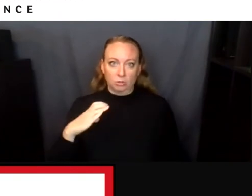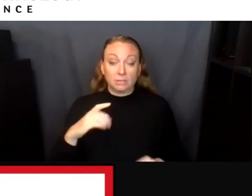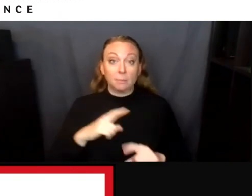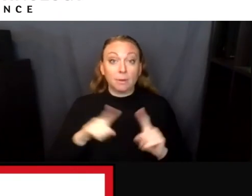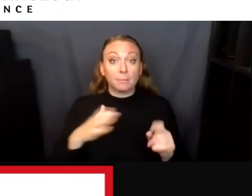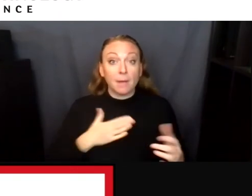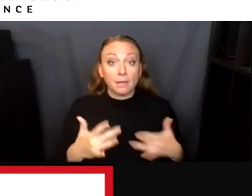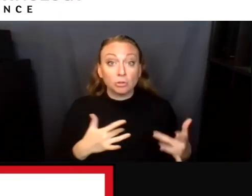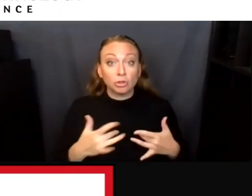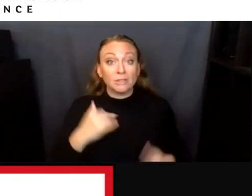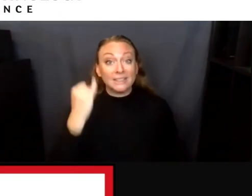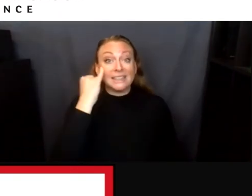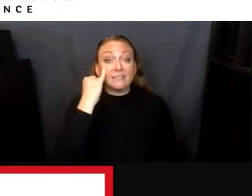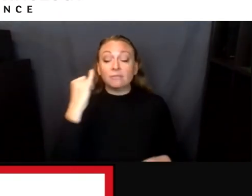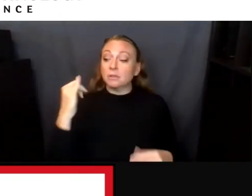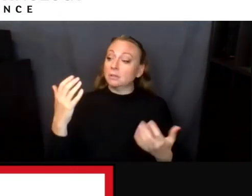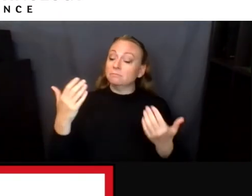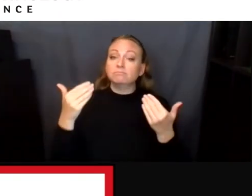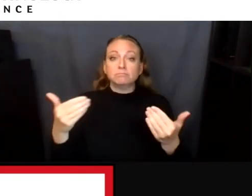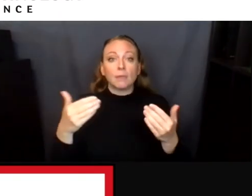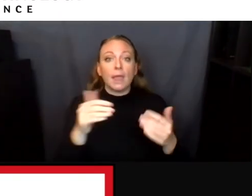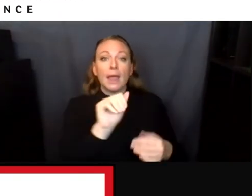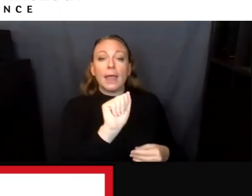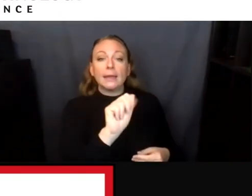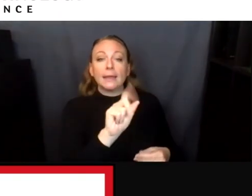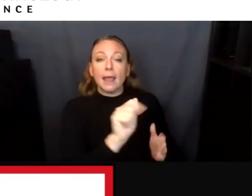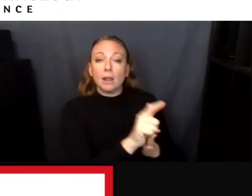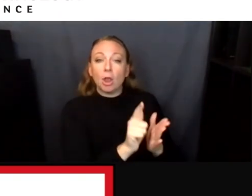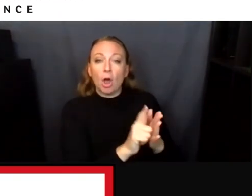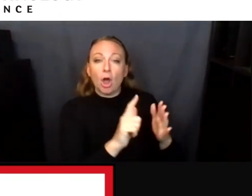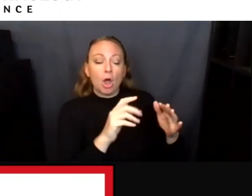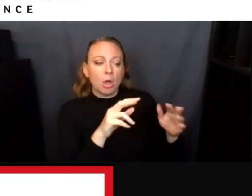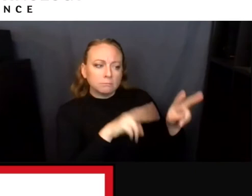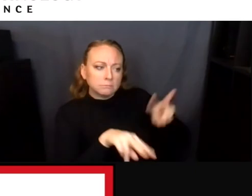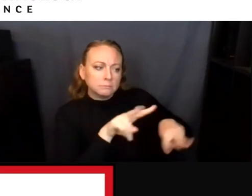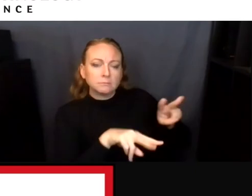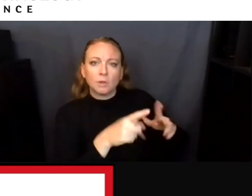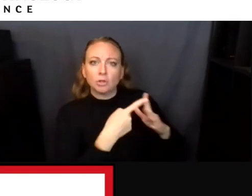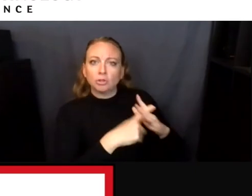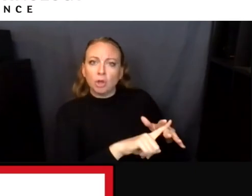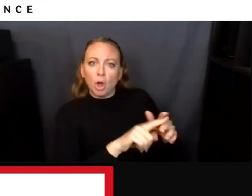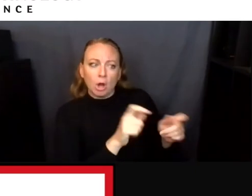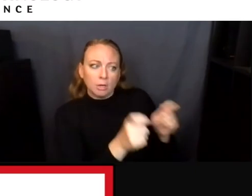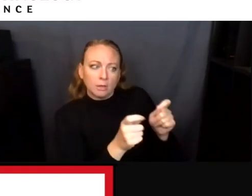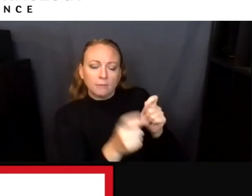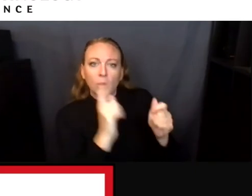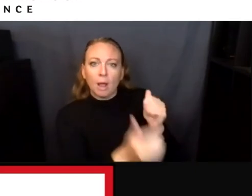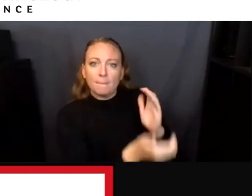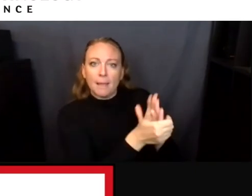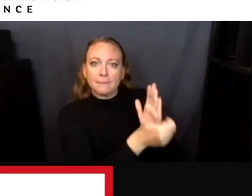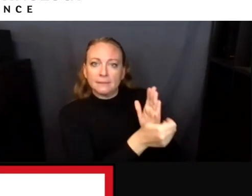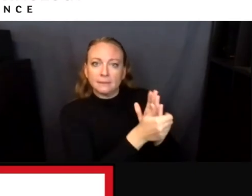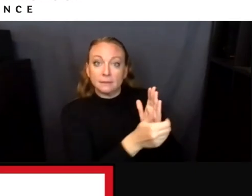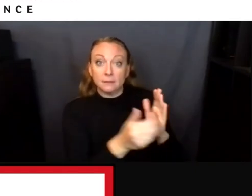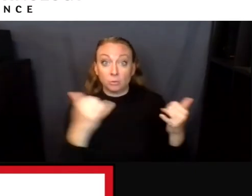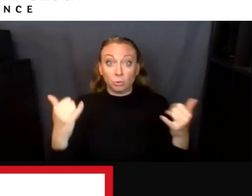for any amendments, the odds of us getting that done today would probably be remote.